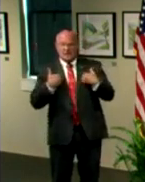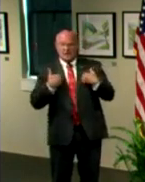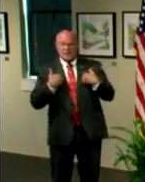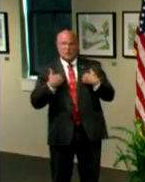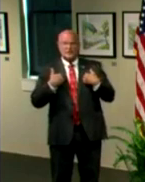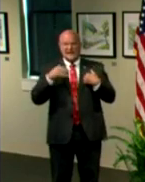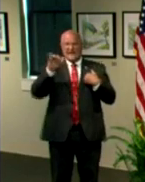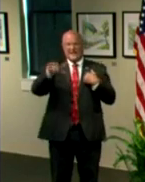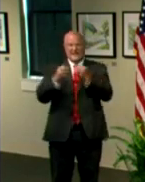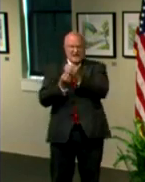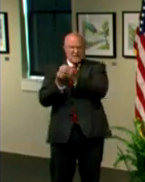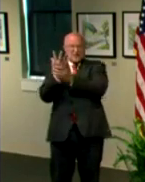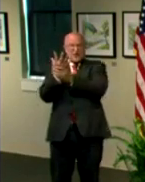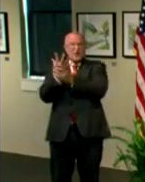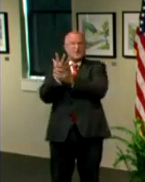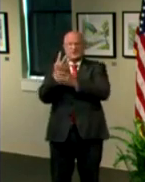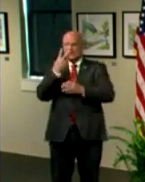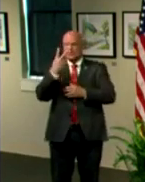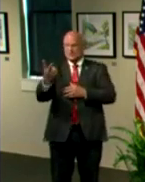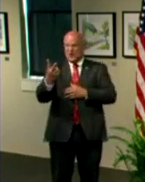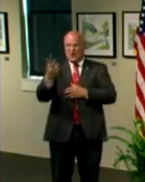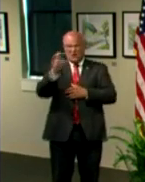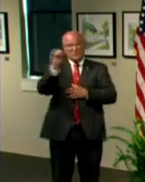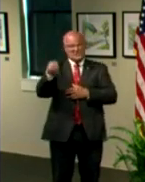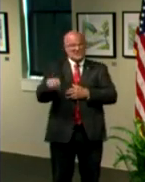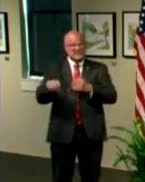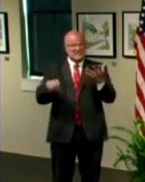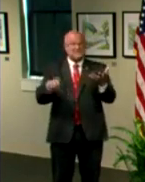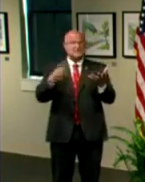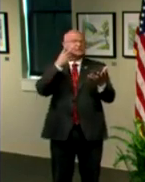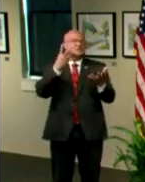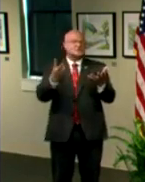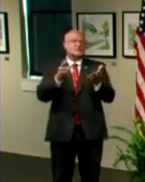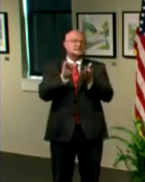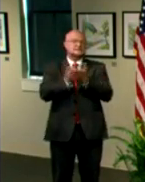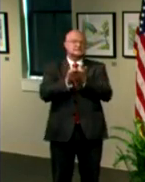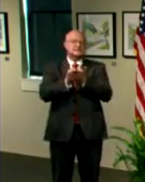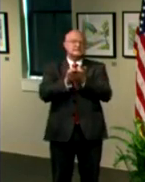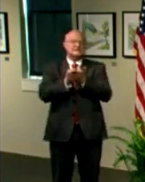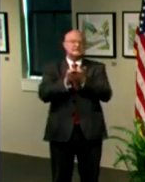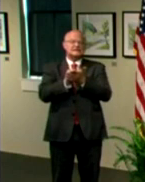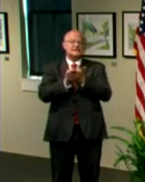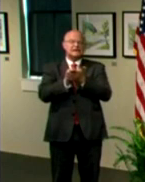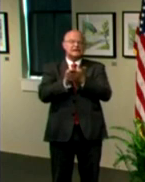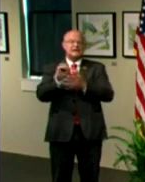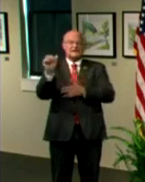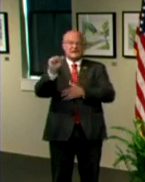AVERAGE OF THE NEW CASES IN THE NORTHWEST REGION. EVEN THOUGH WE HAVE HAD THAT